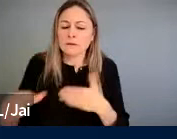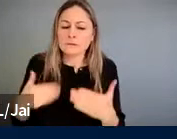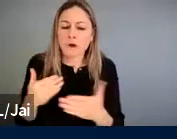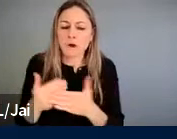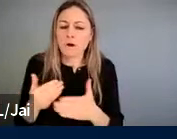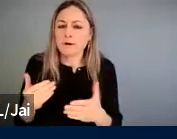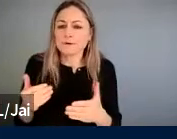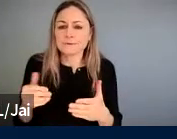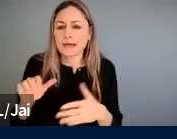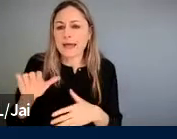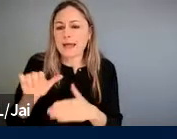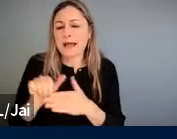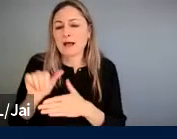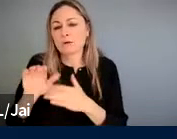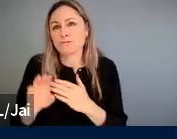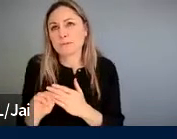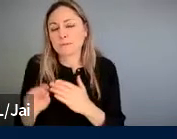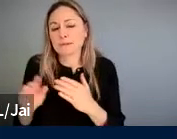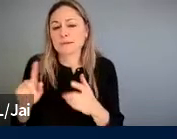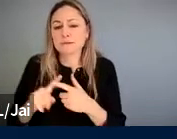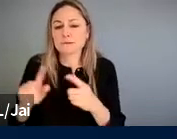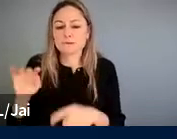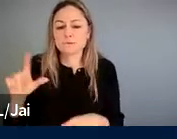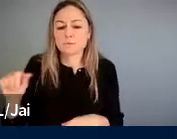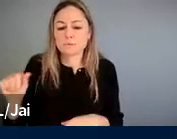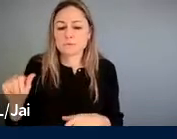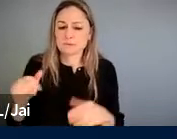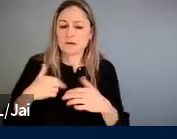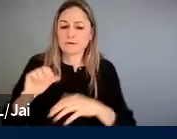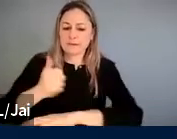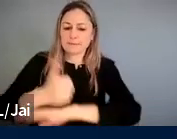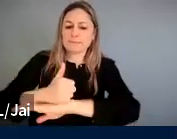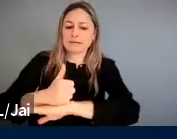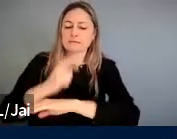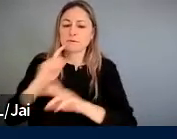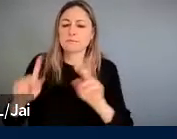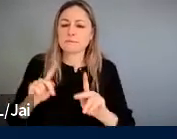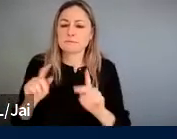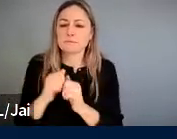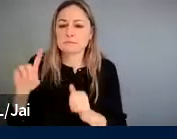on job seekers and employees with disabilities. So we highly recommend that you familiarize yourself